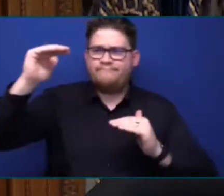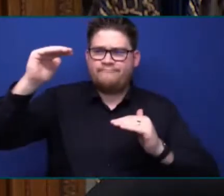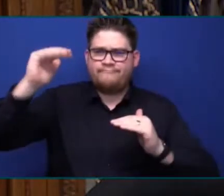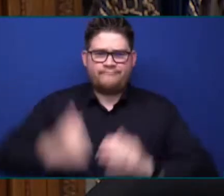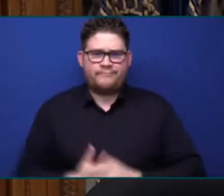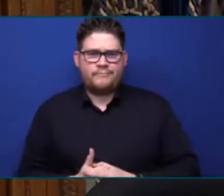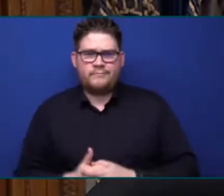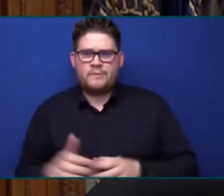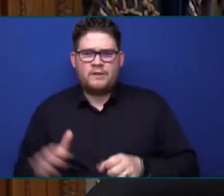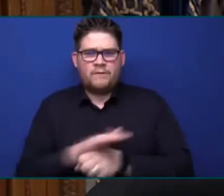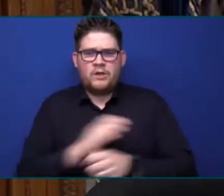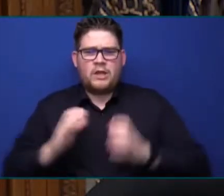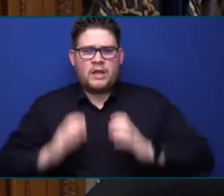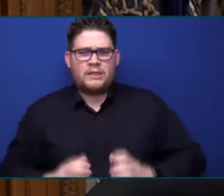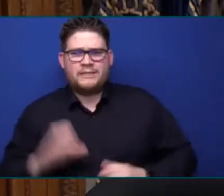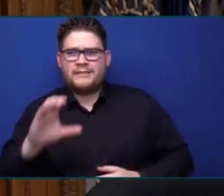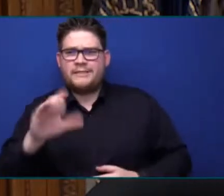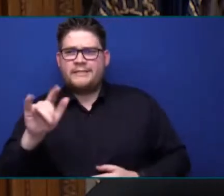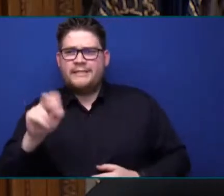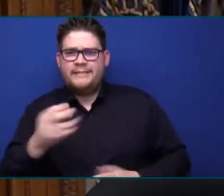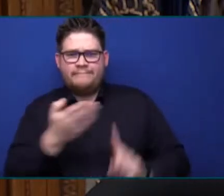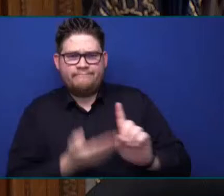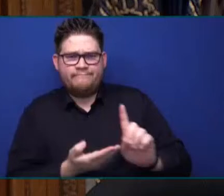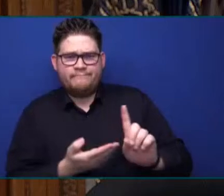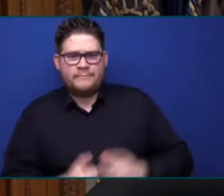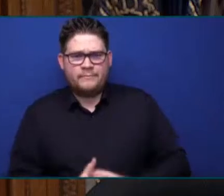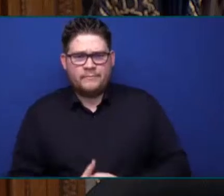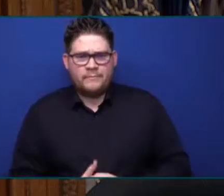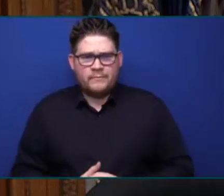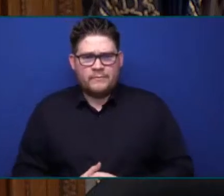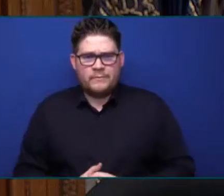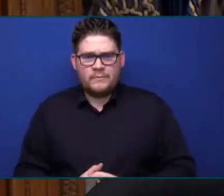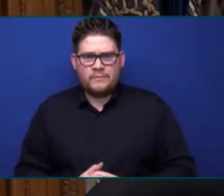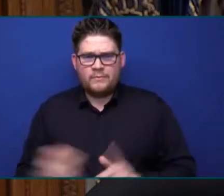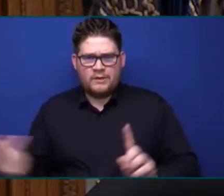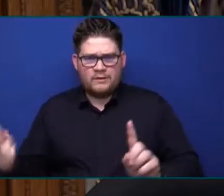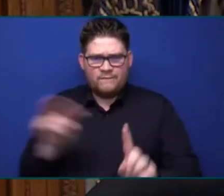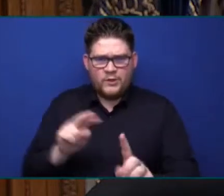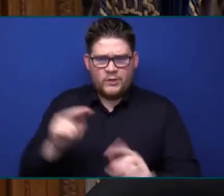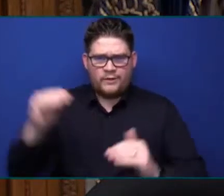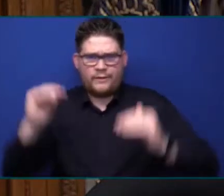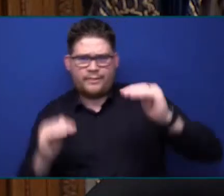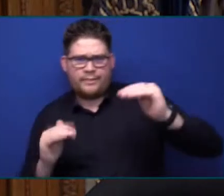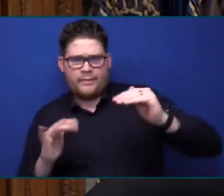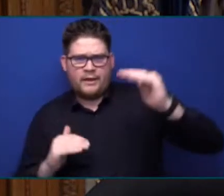This lesser-than mentality supports the illusion that people without disabilities are normal